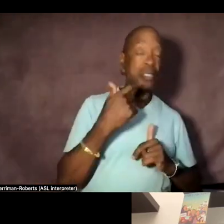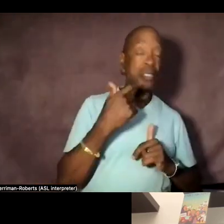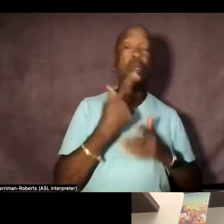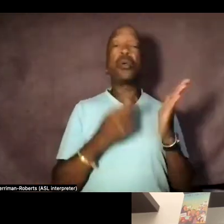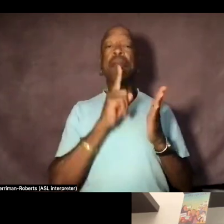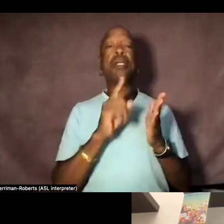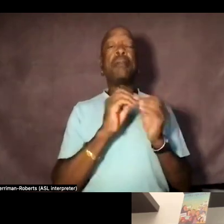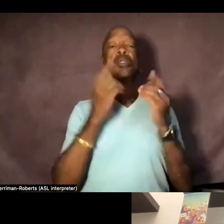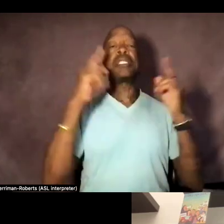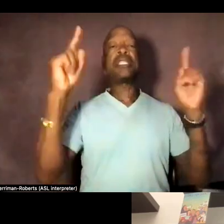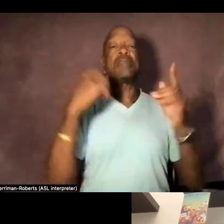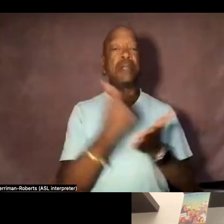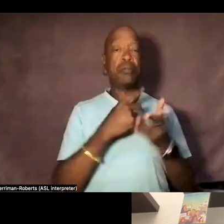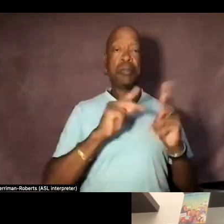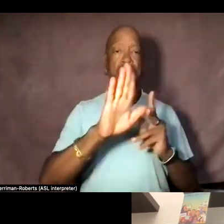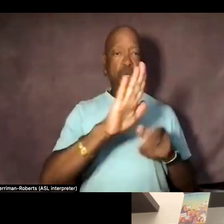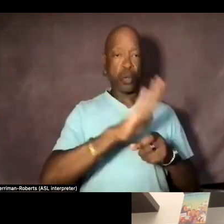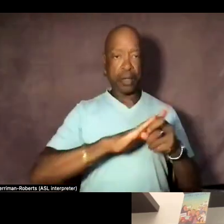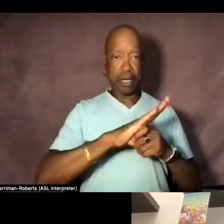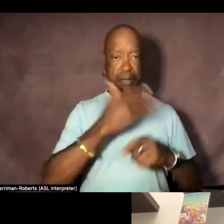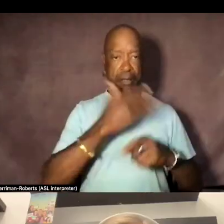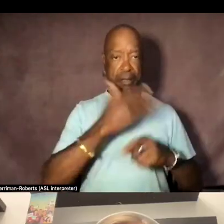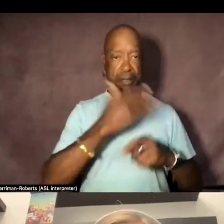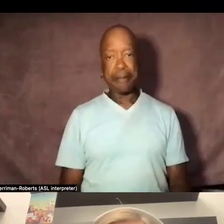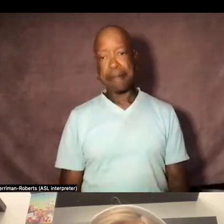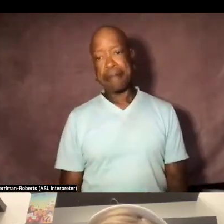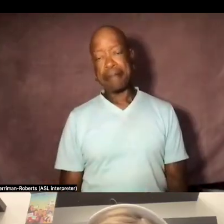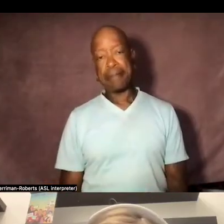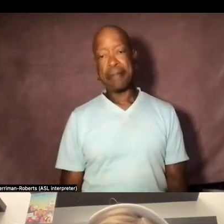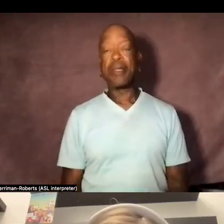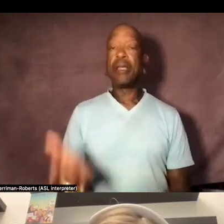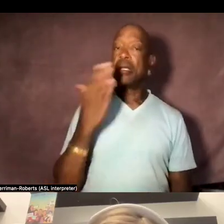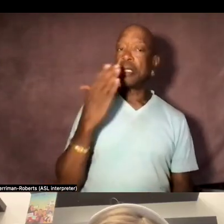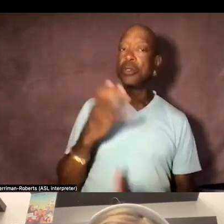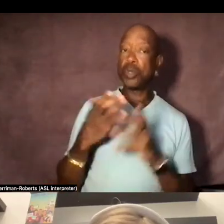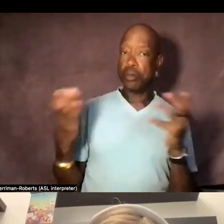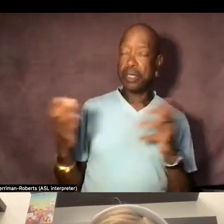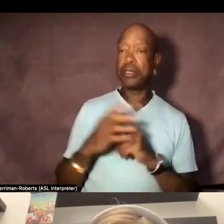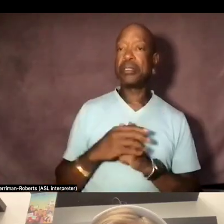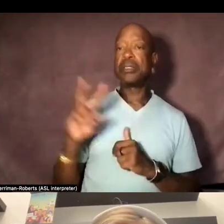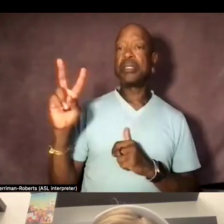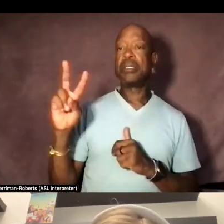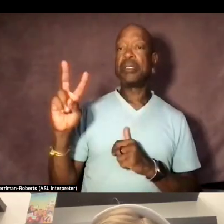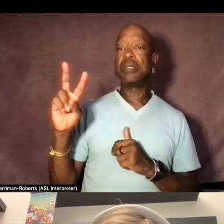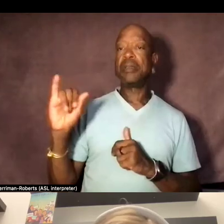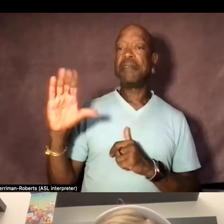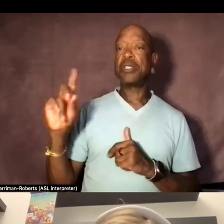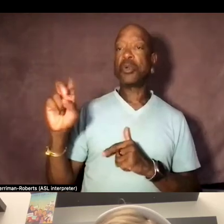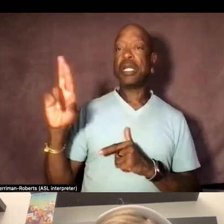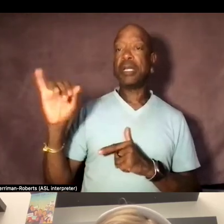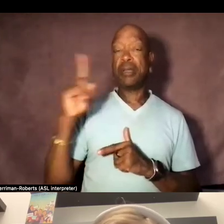the folks in your area thank you thank you so much Victoria um for bringing us um all of this